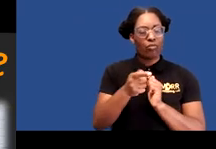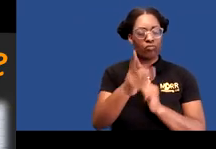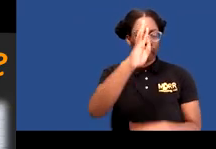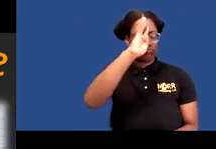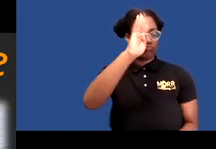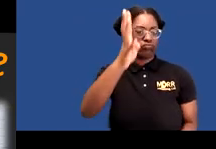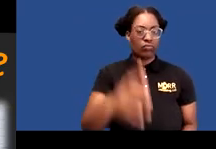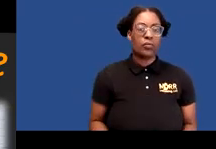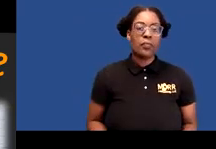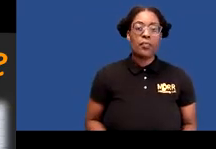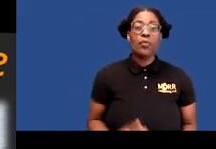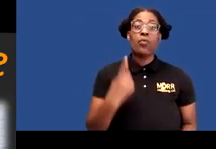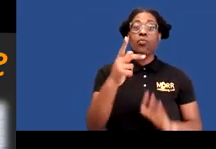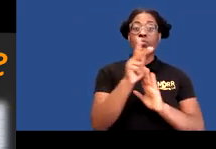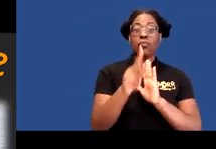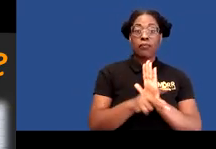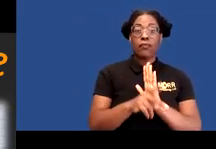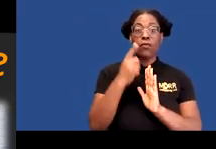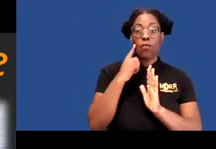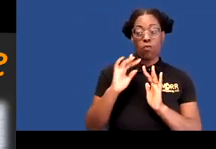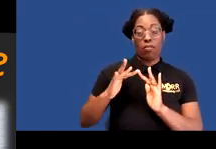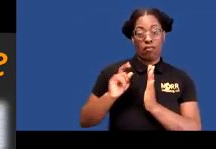One of the Principles for Online Writing Instruction,